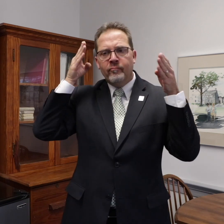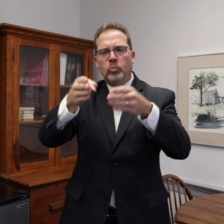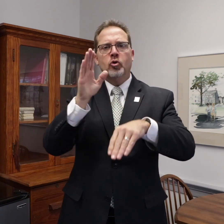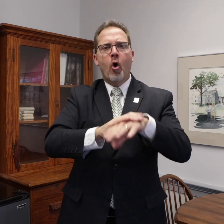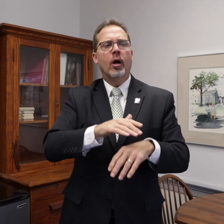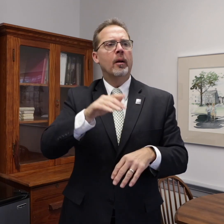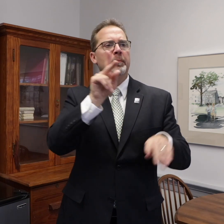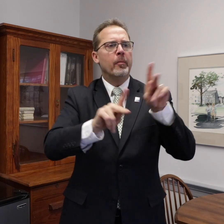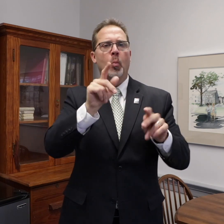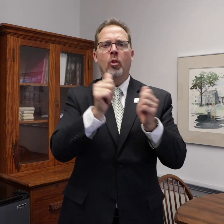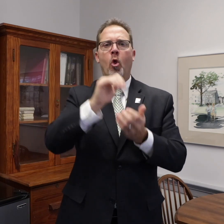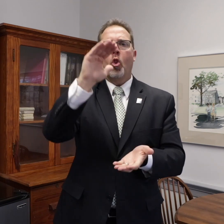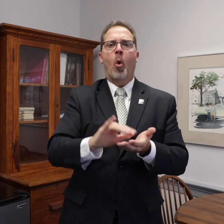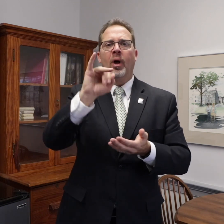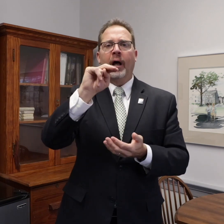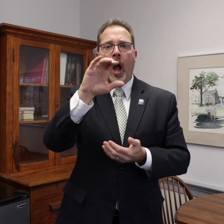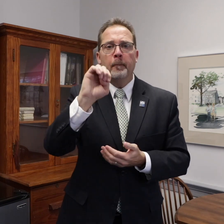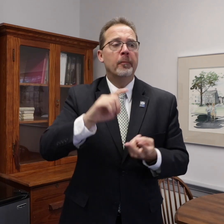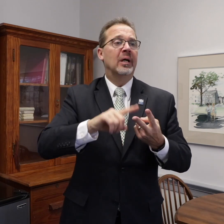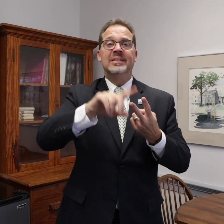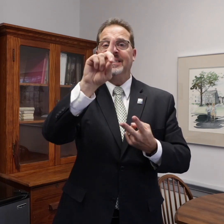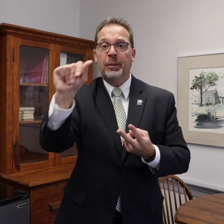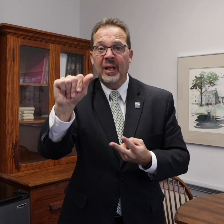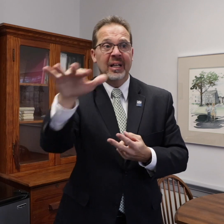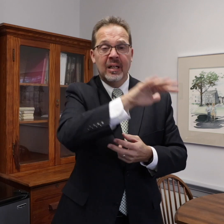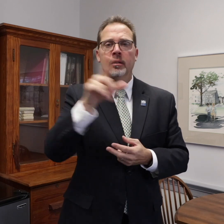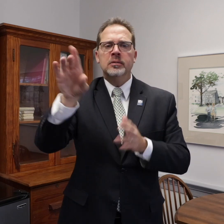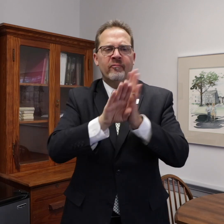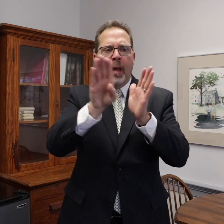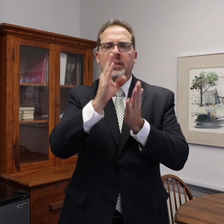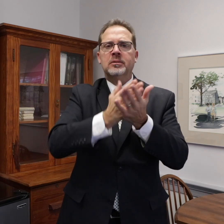low income families and communities of people with disabilities.